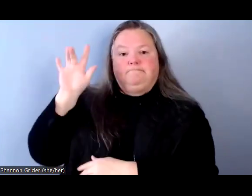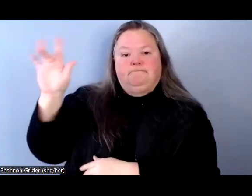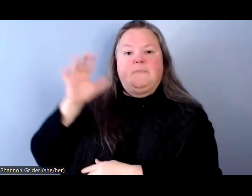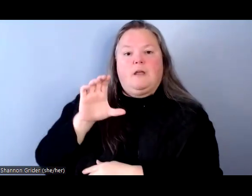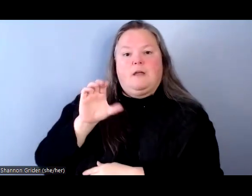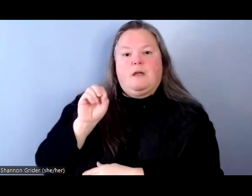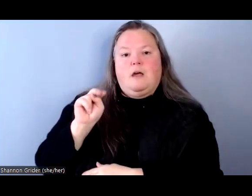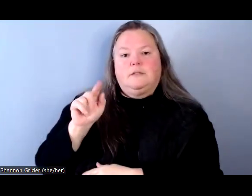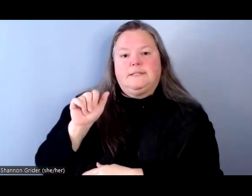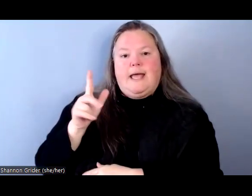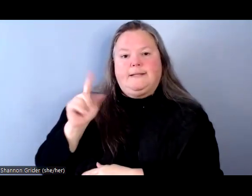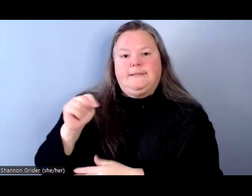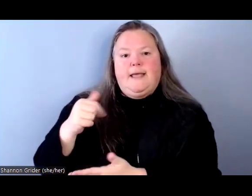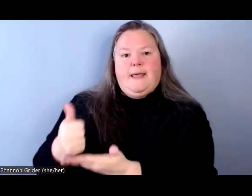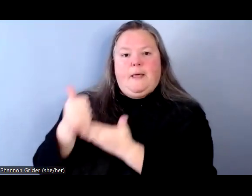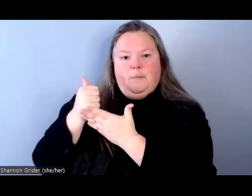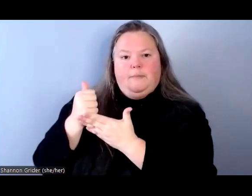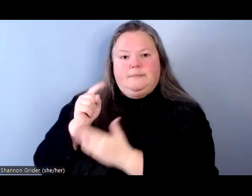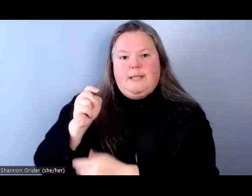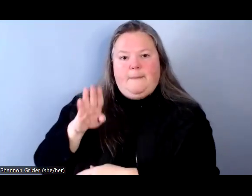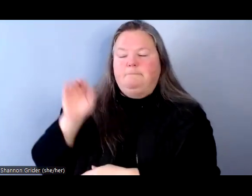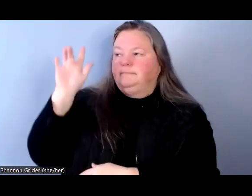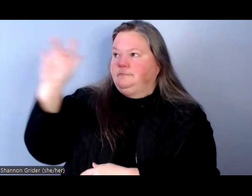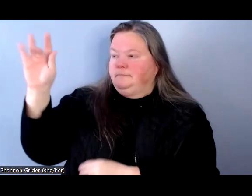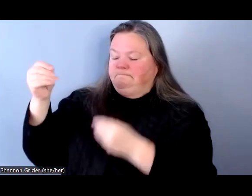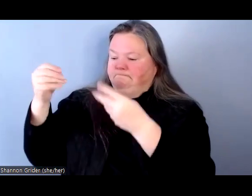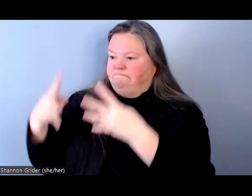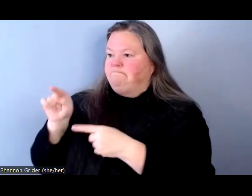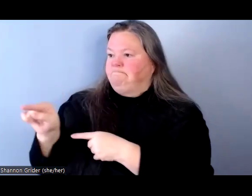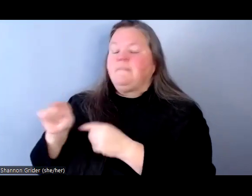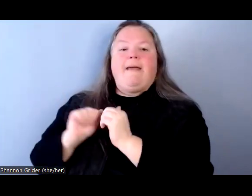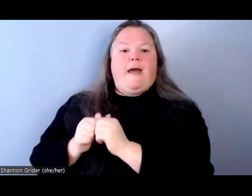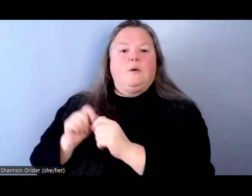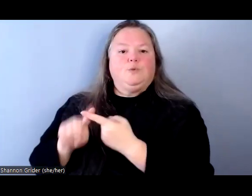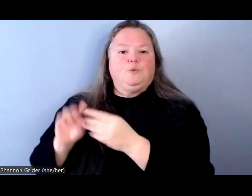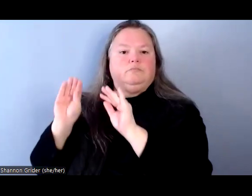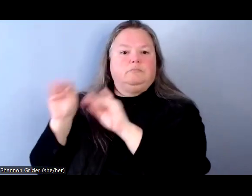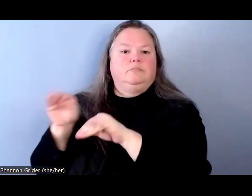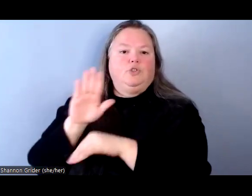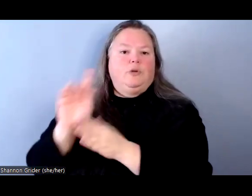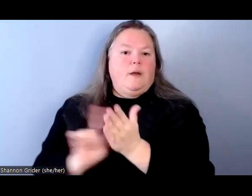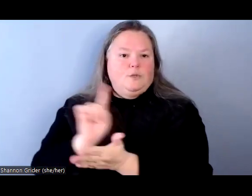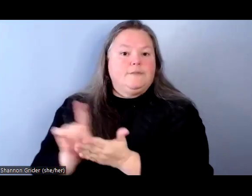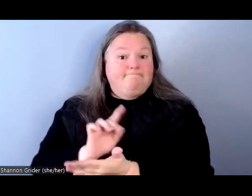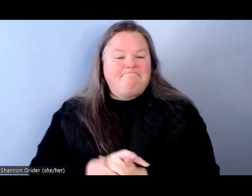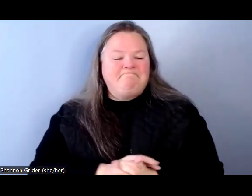under the "Contact/Help" tab on your account.